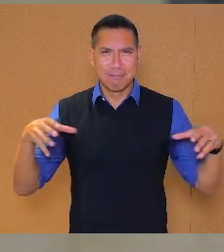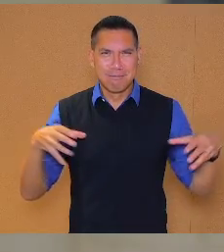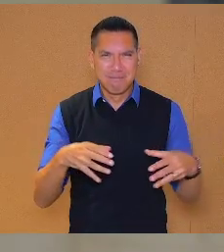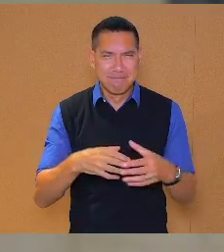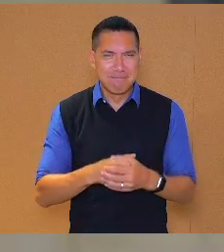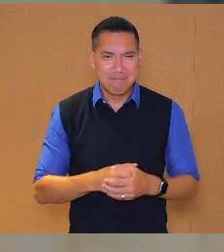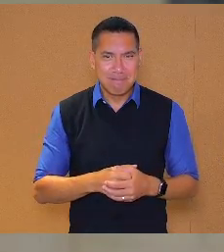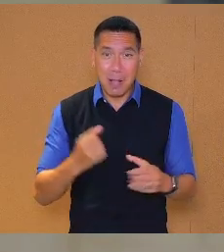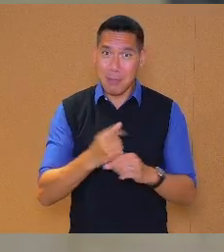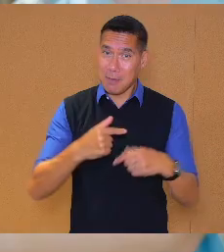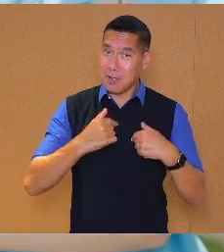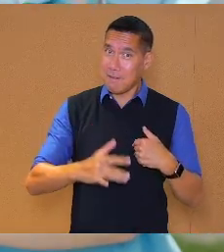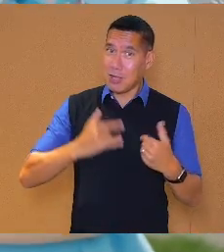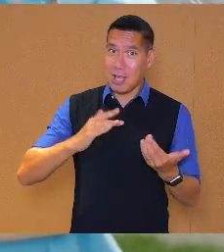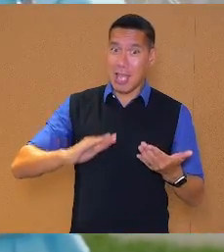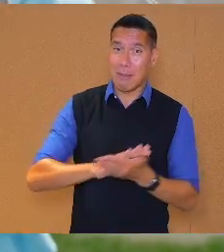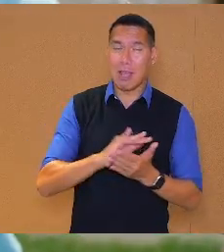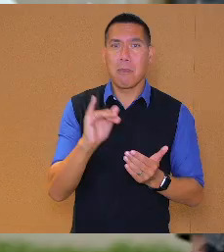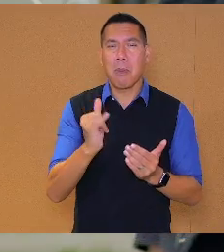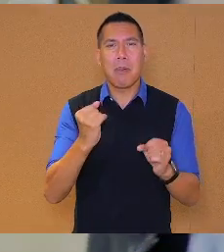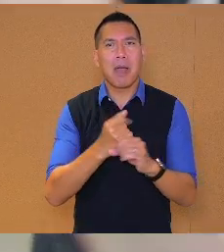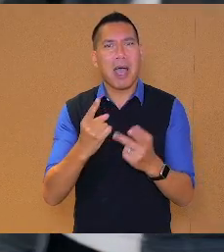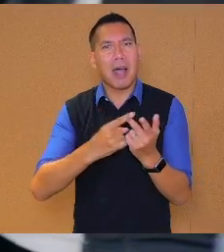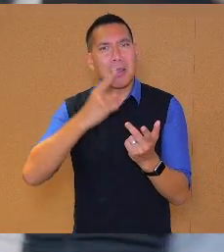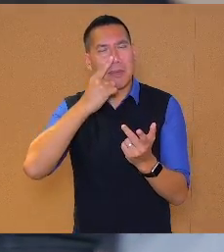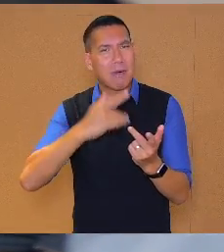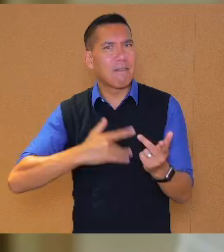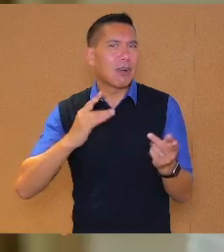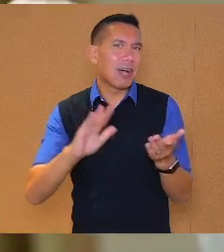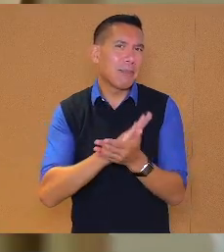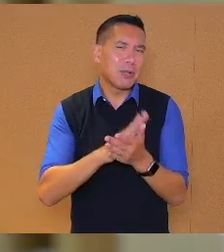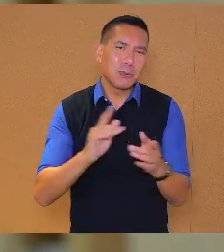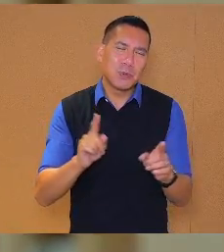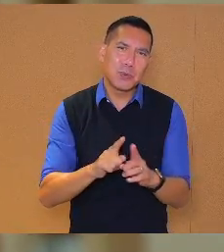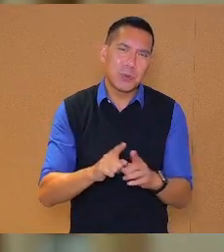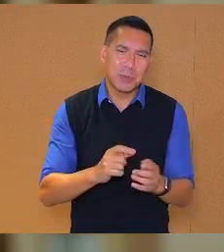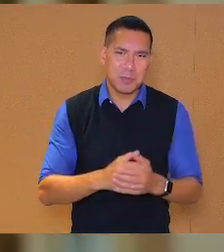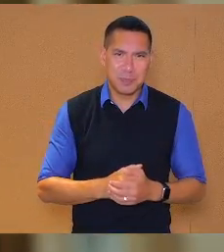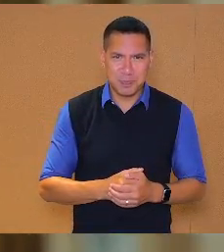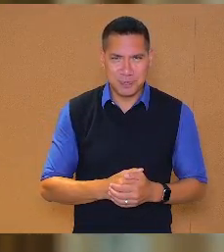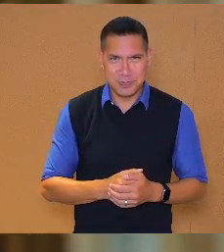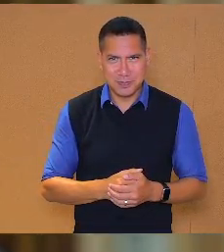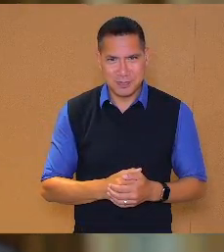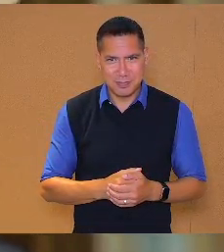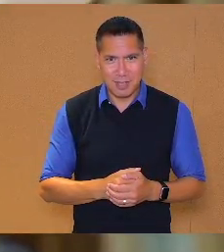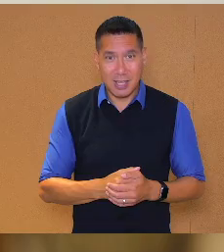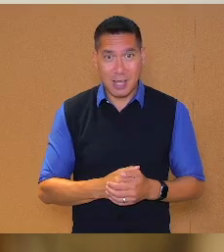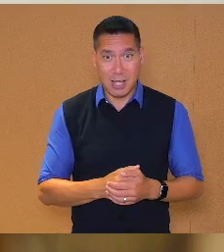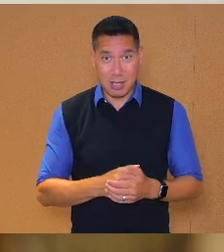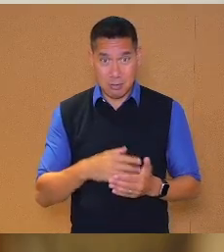and it probably makes other people feel happy. The reaction from the kids was absolutely amazing.